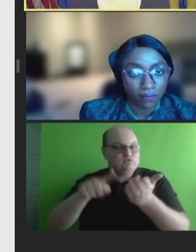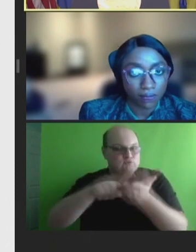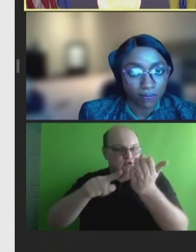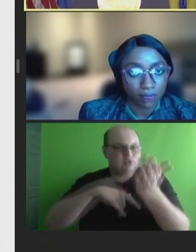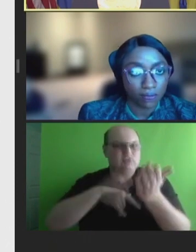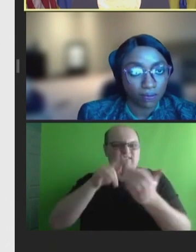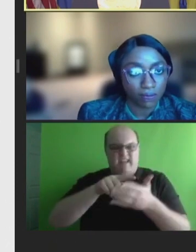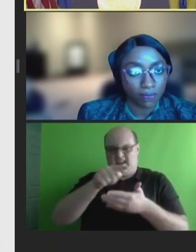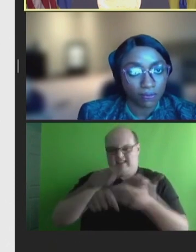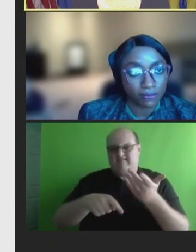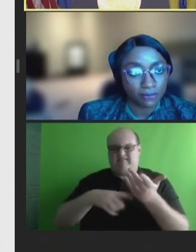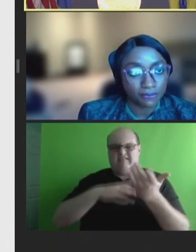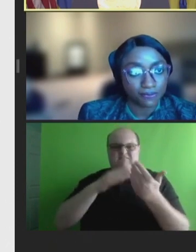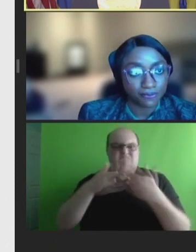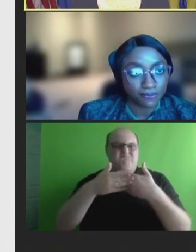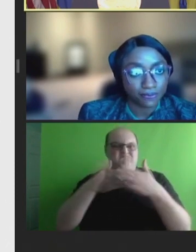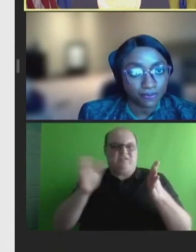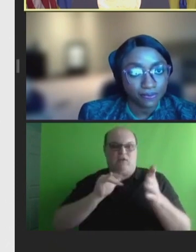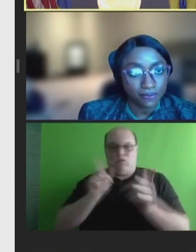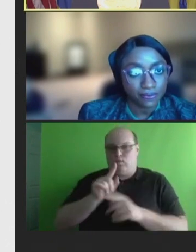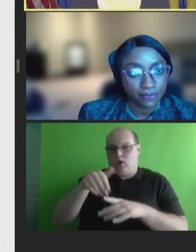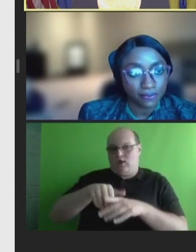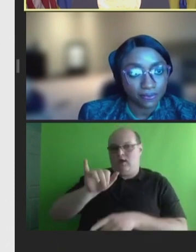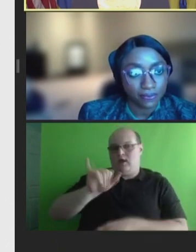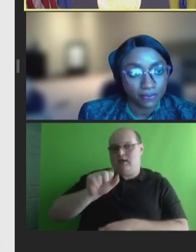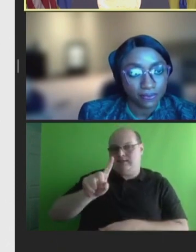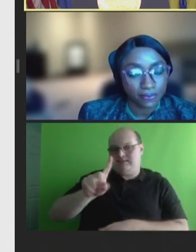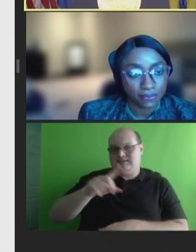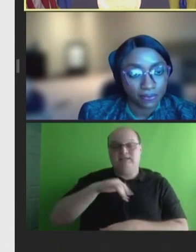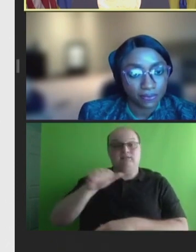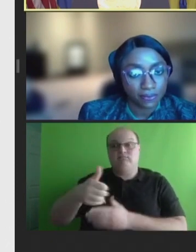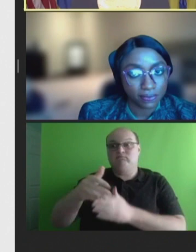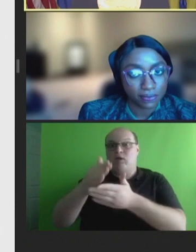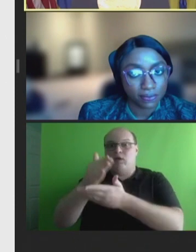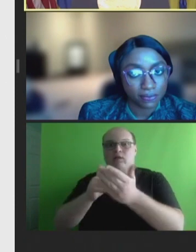of the purview of where we are in ISD, and then other parts of the National Center on